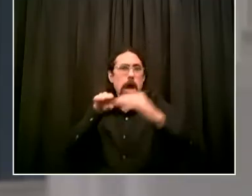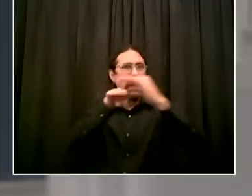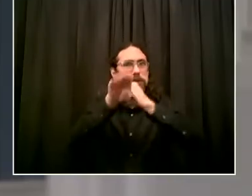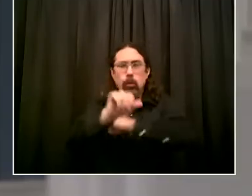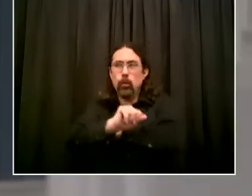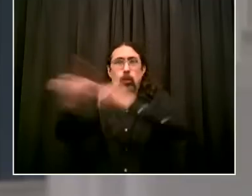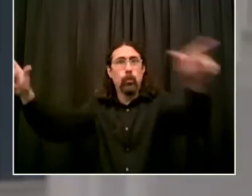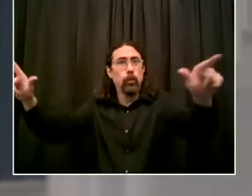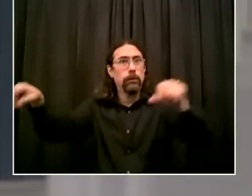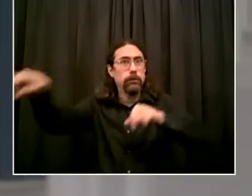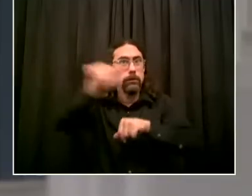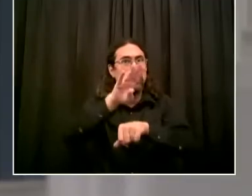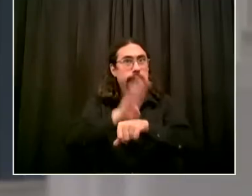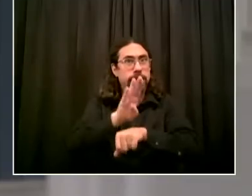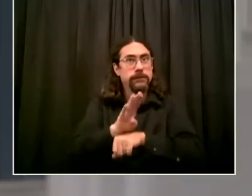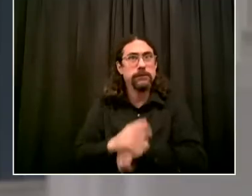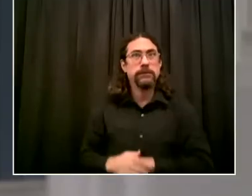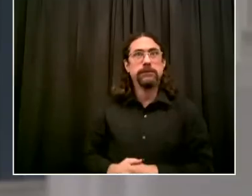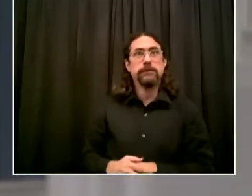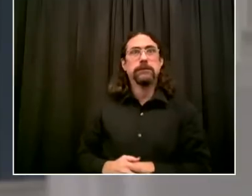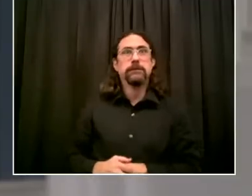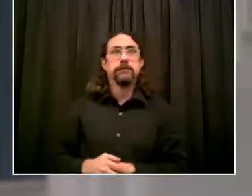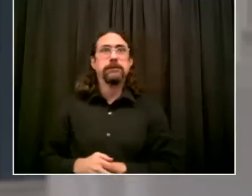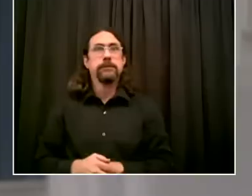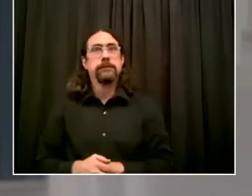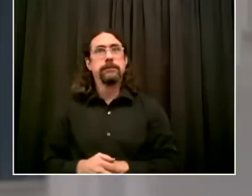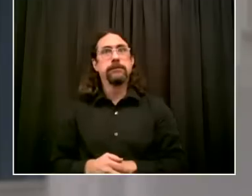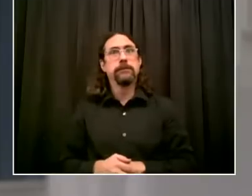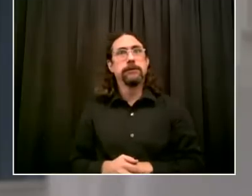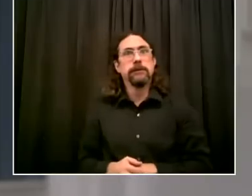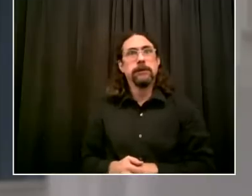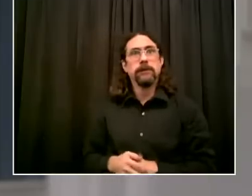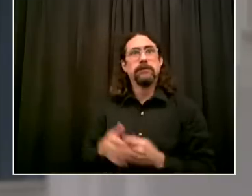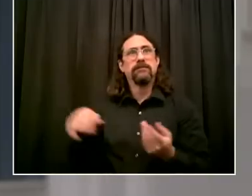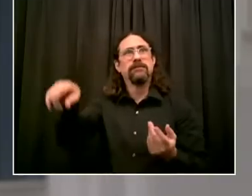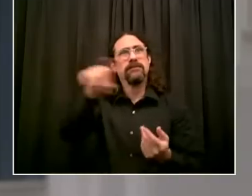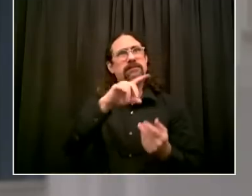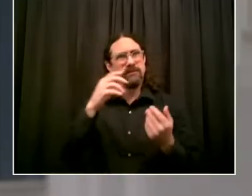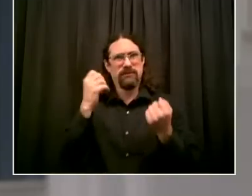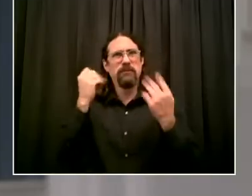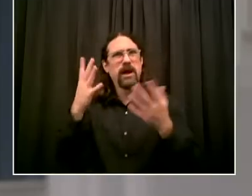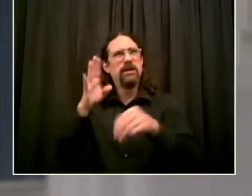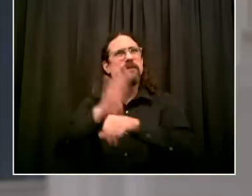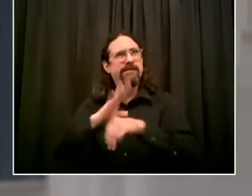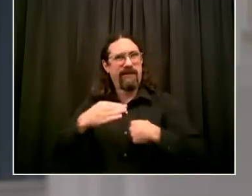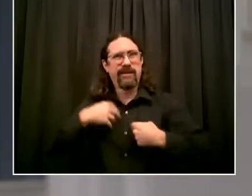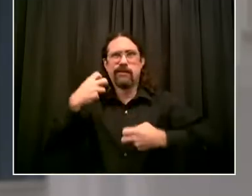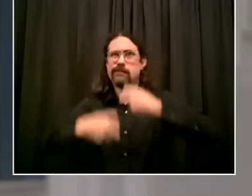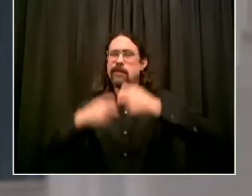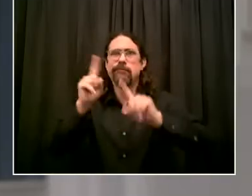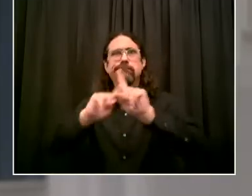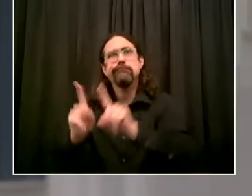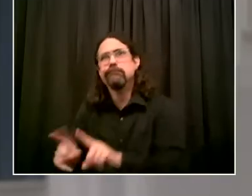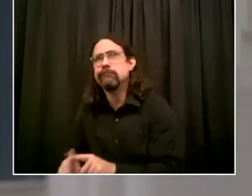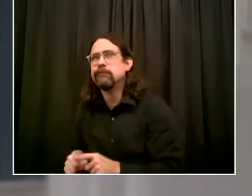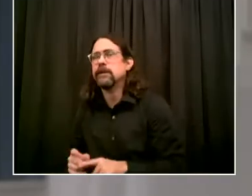CHALLENGES THEY MIGHT HAVE WITH